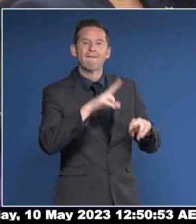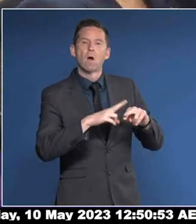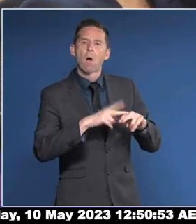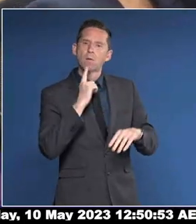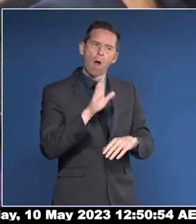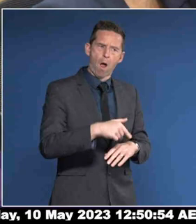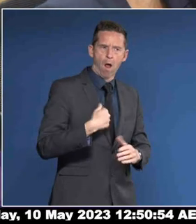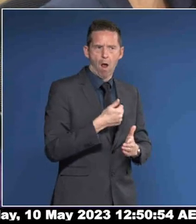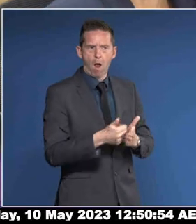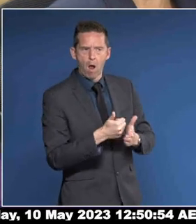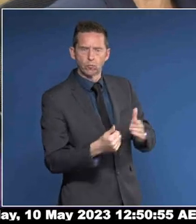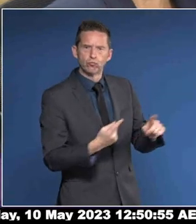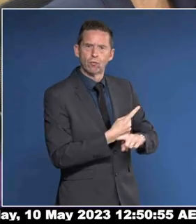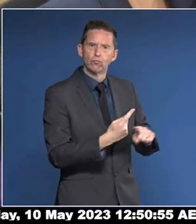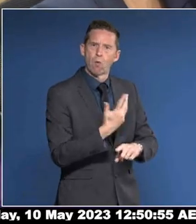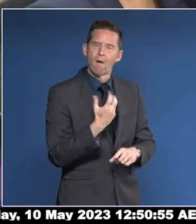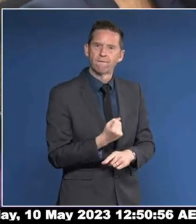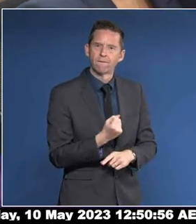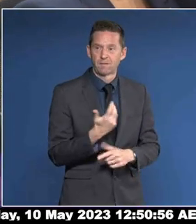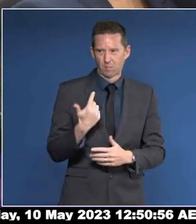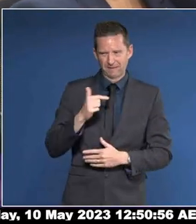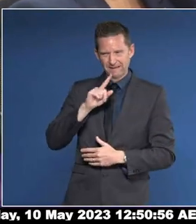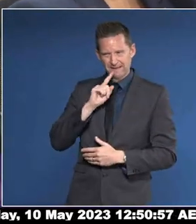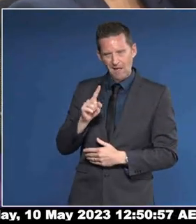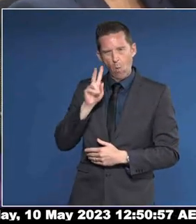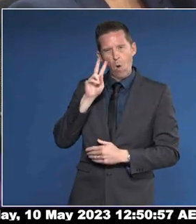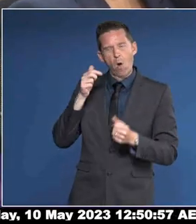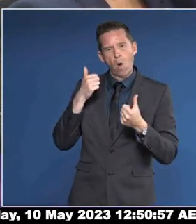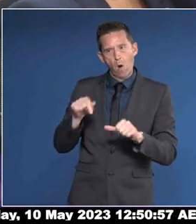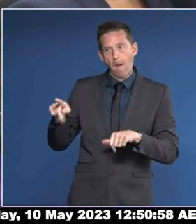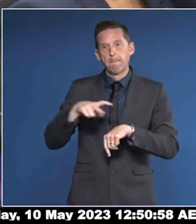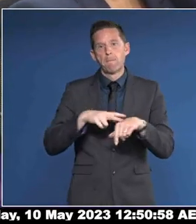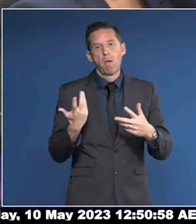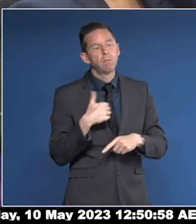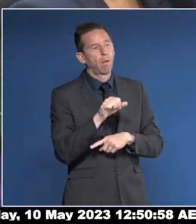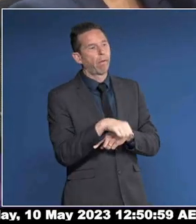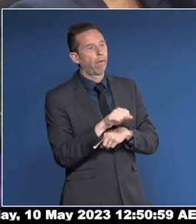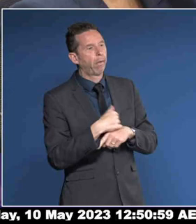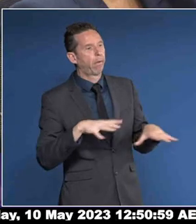And what I put to you is this seems to be the police accepting what the father said. You agree with that? MR CLARK: Yes.